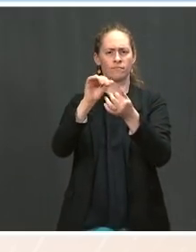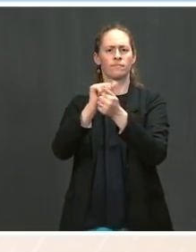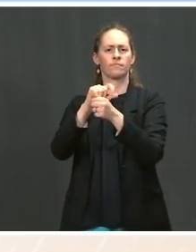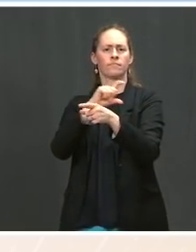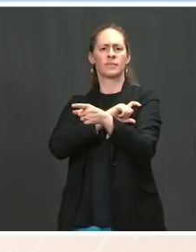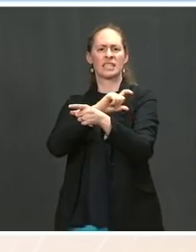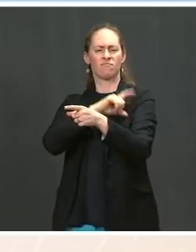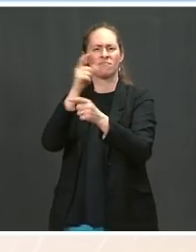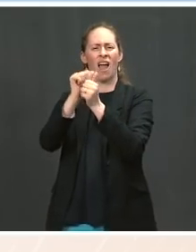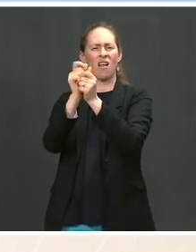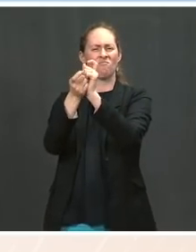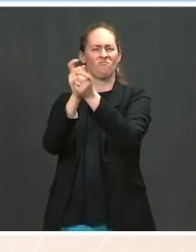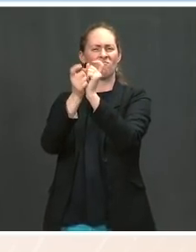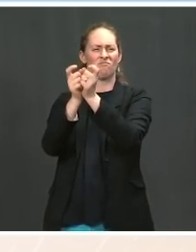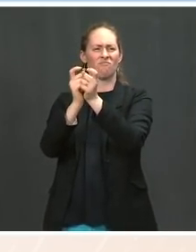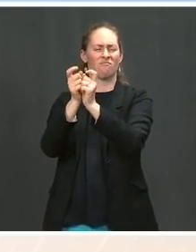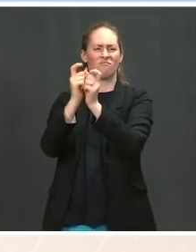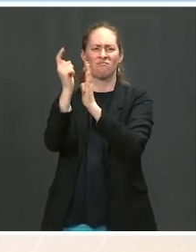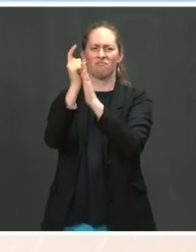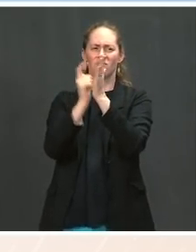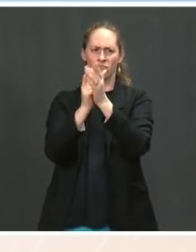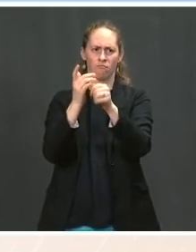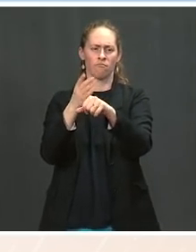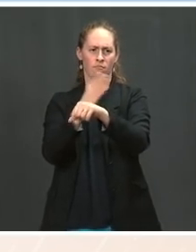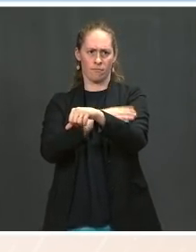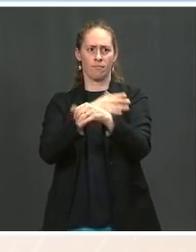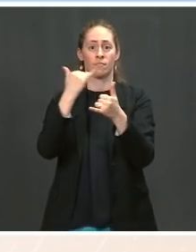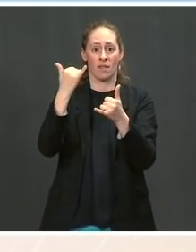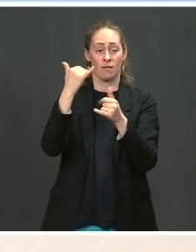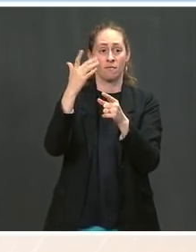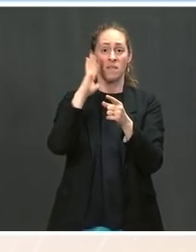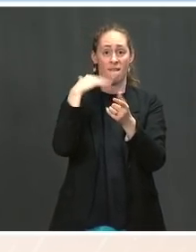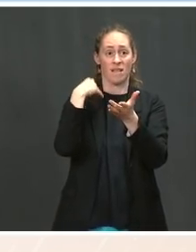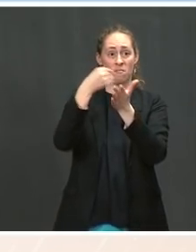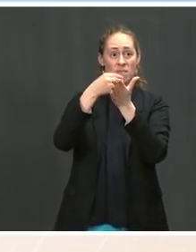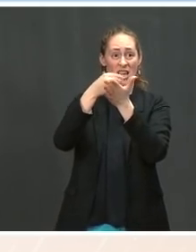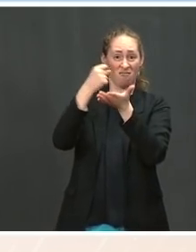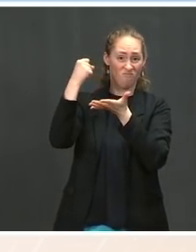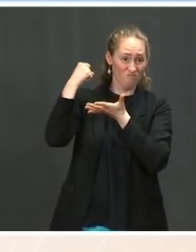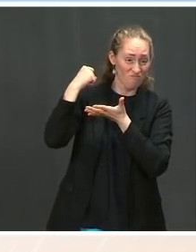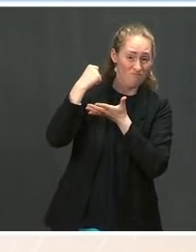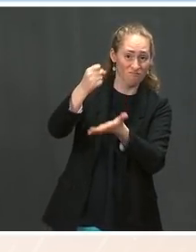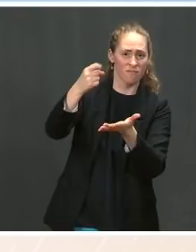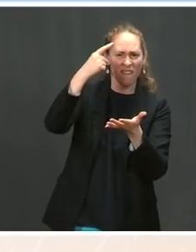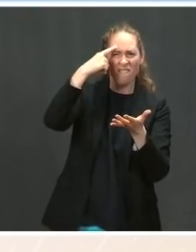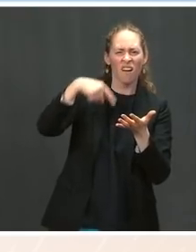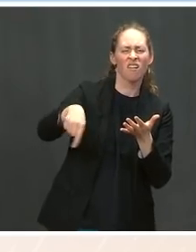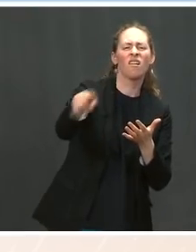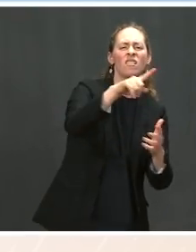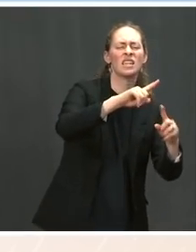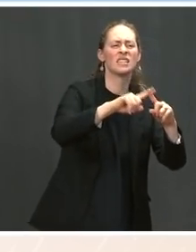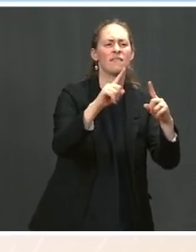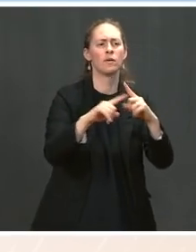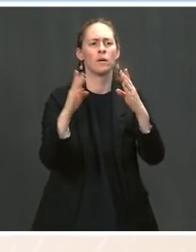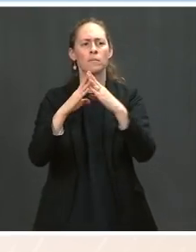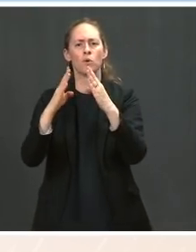into local police departments and municipalities, trying to see if they would either their precincts or whatever they could do to make --